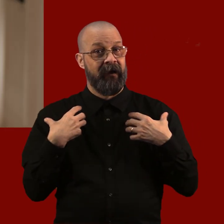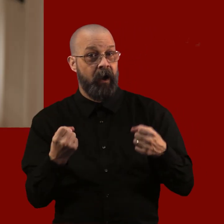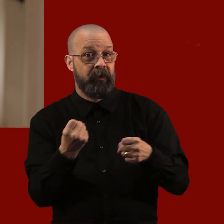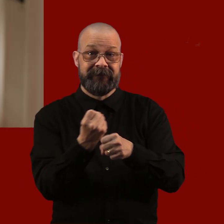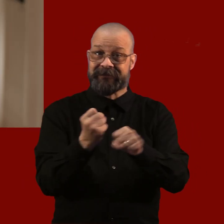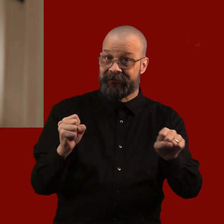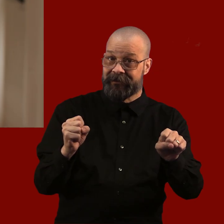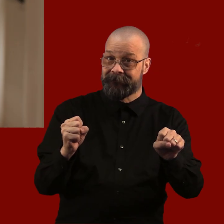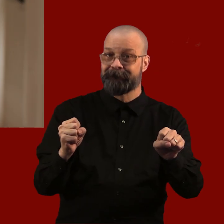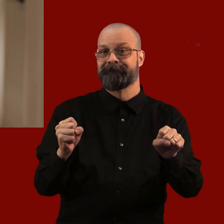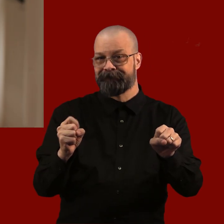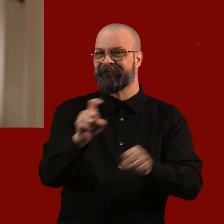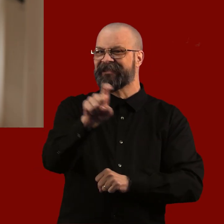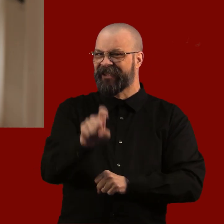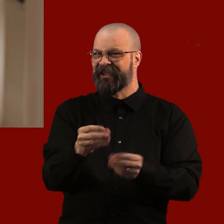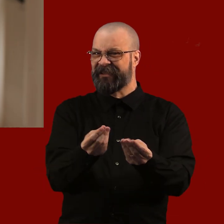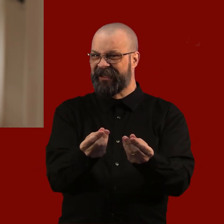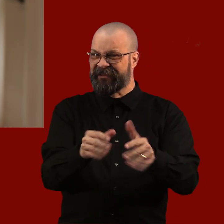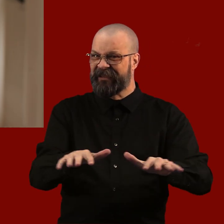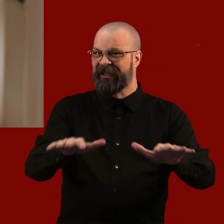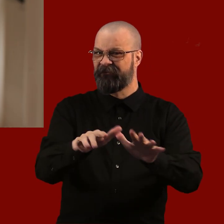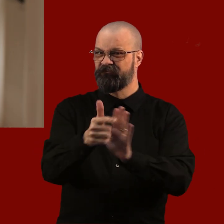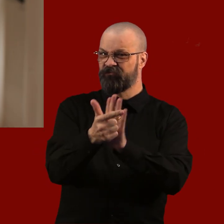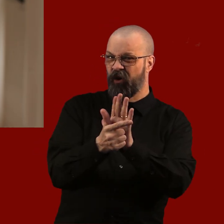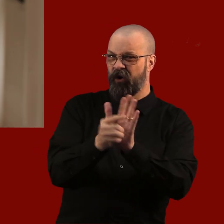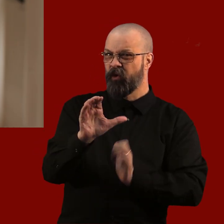for non-urgent issues. Your lease may specify a reasonable timeline.